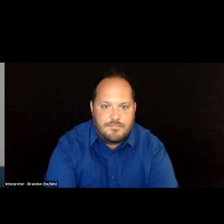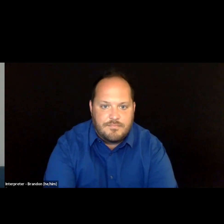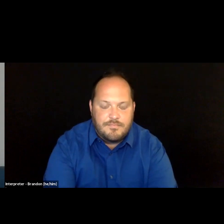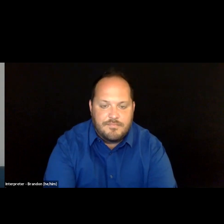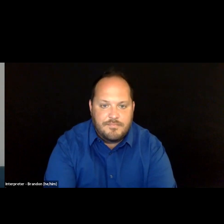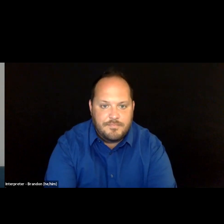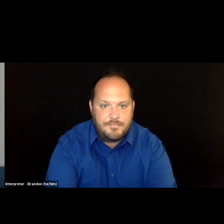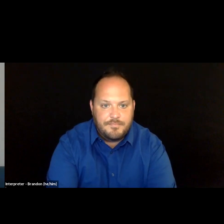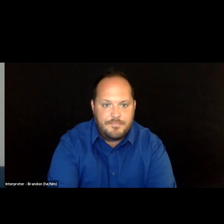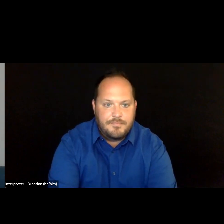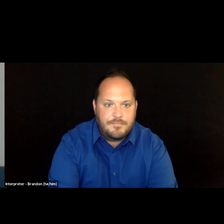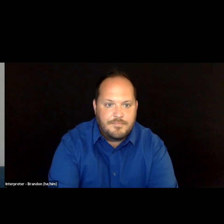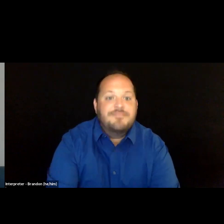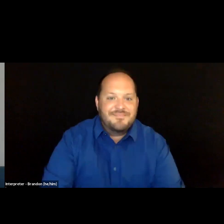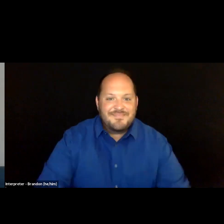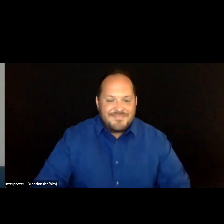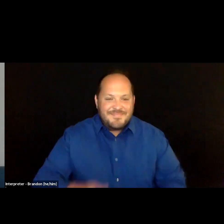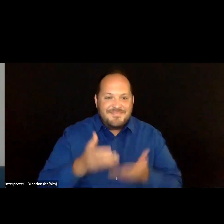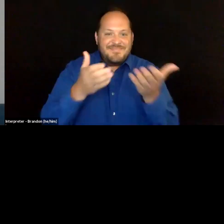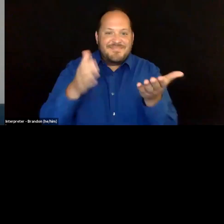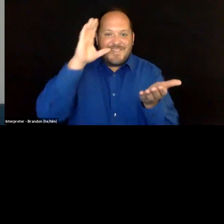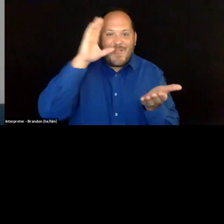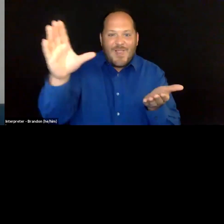interpreters, Laurielle Aviles and Brandon Heaps.